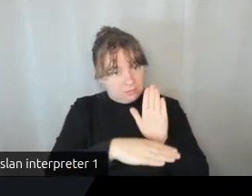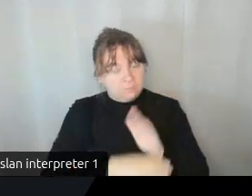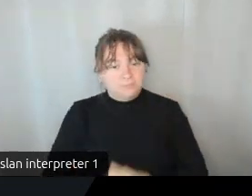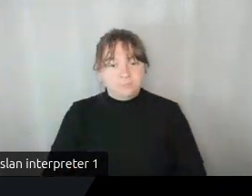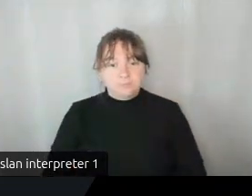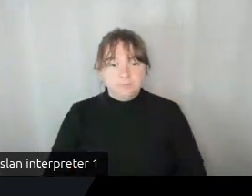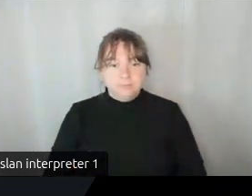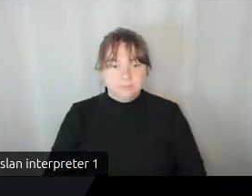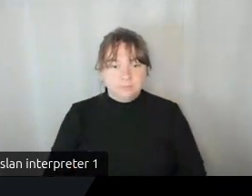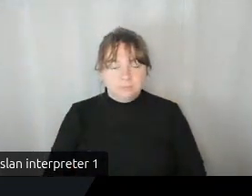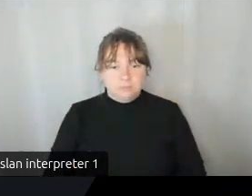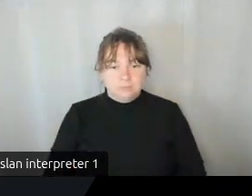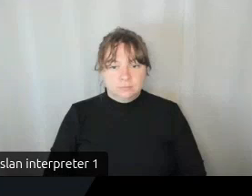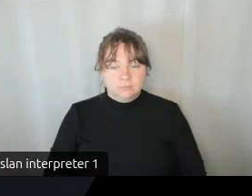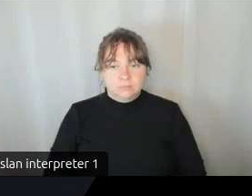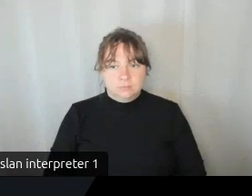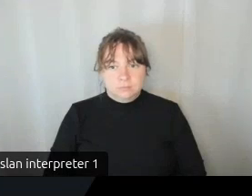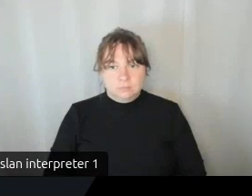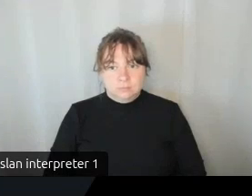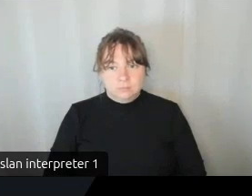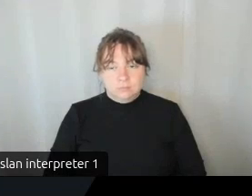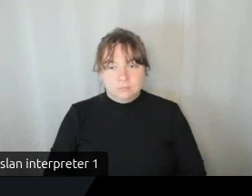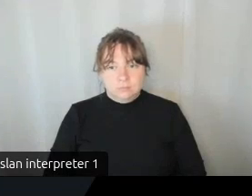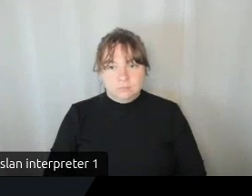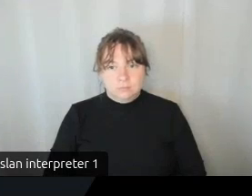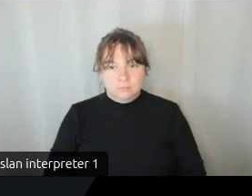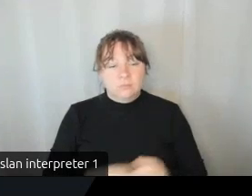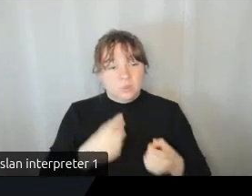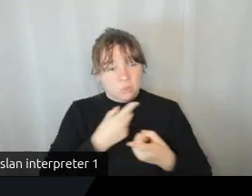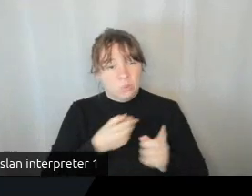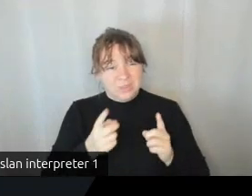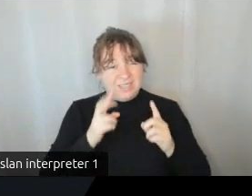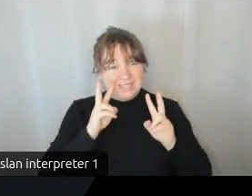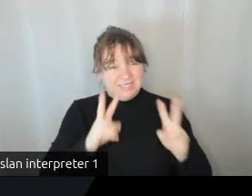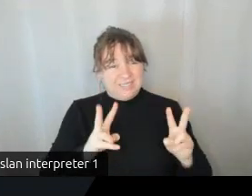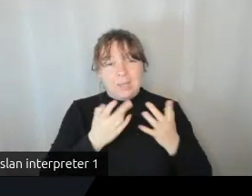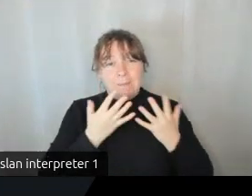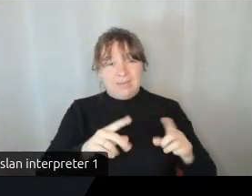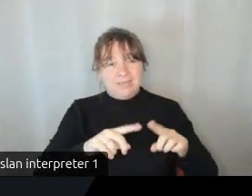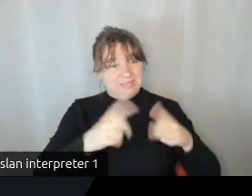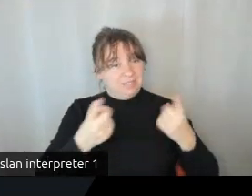seen statistically that they file for a number of different reasons. Now the court has pointed out